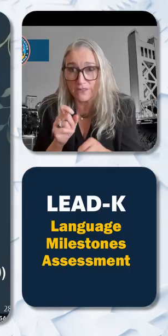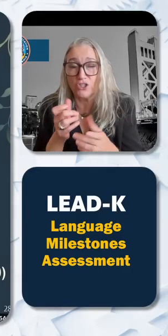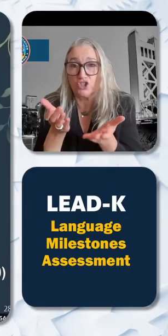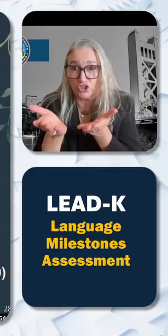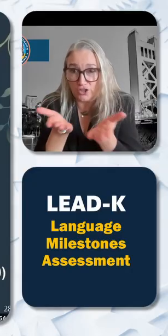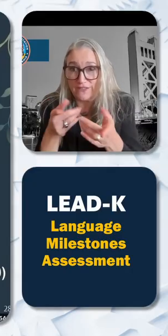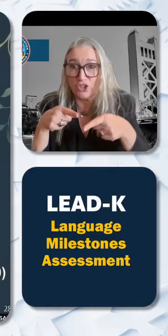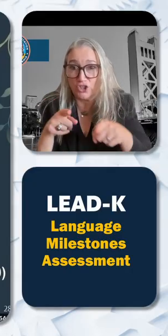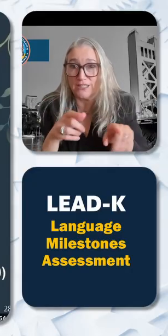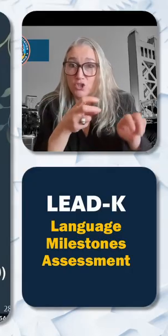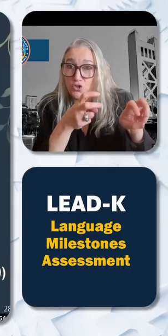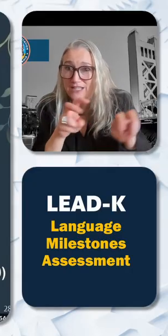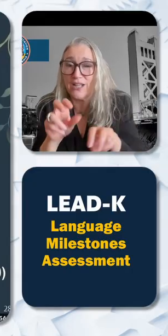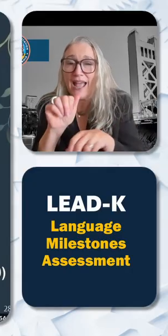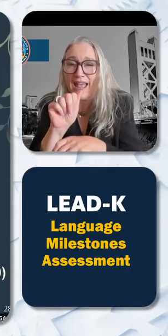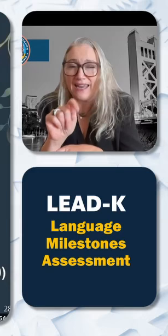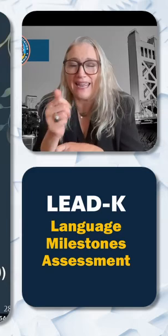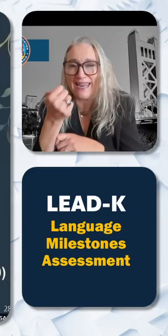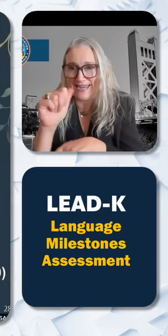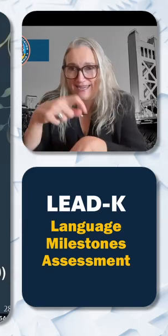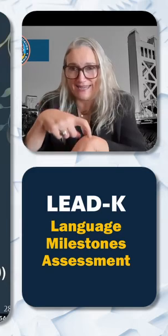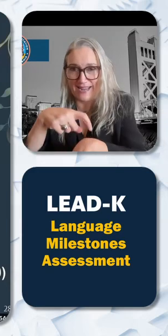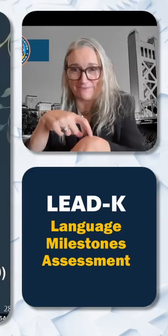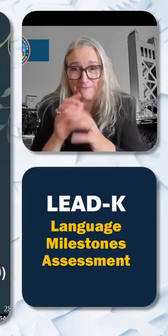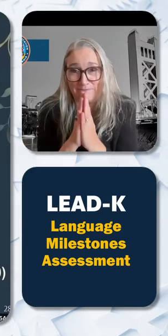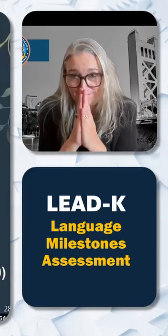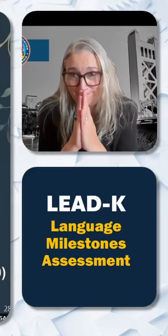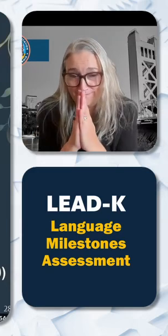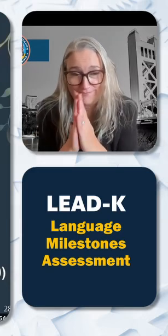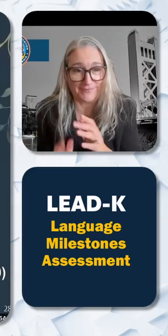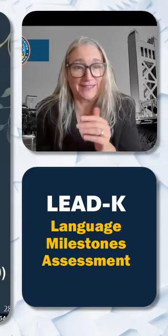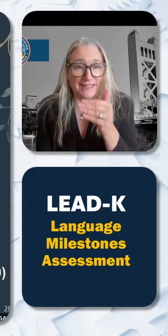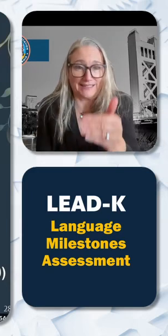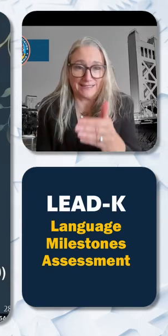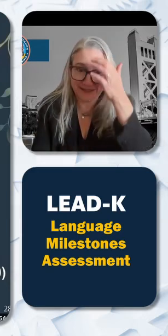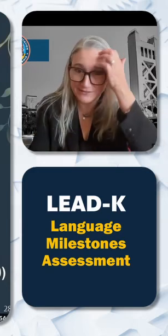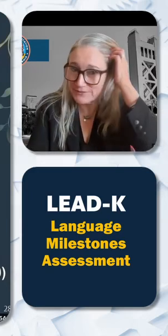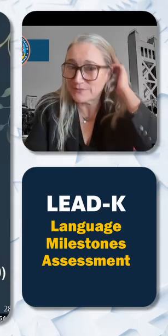and all of the skills that they've learned have regressed. So, at any time a transition is made,